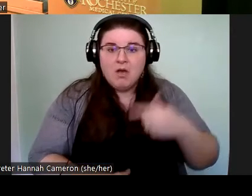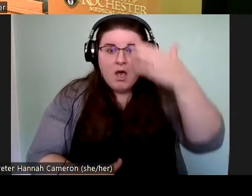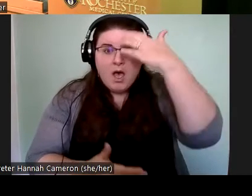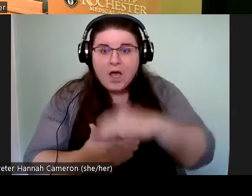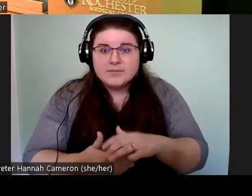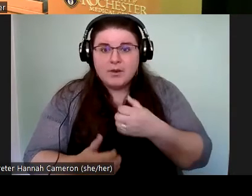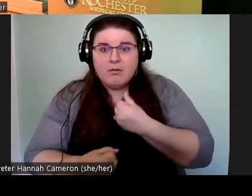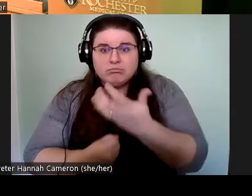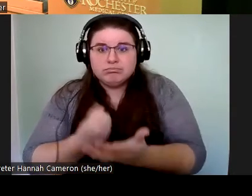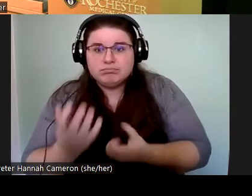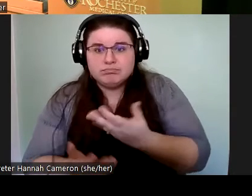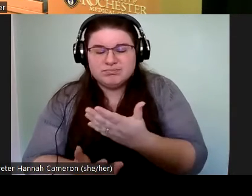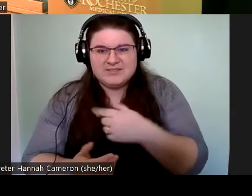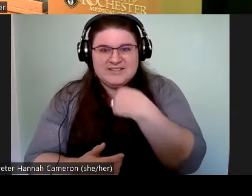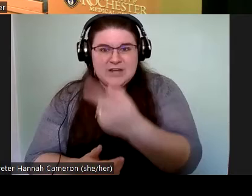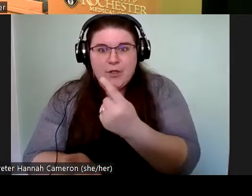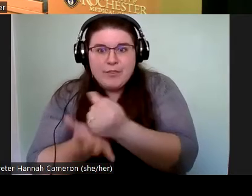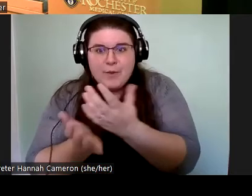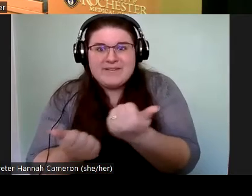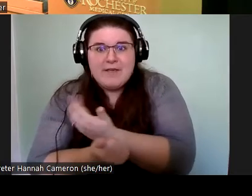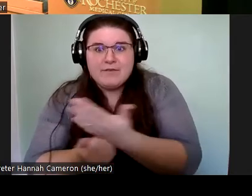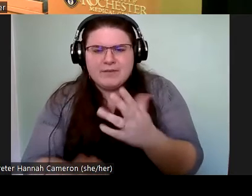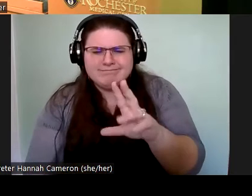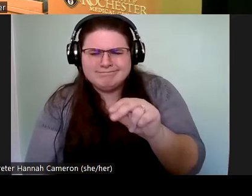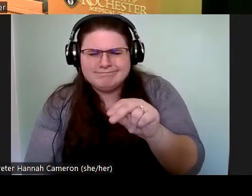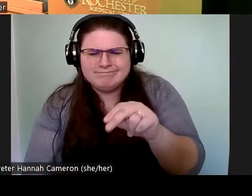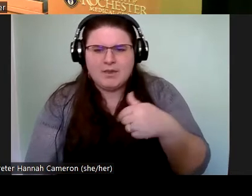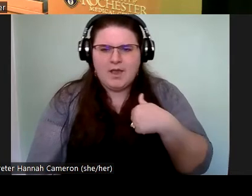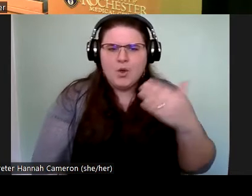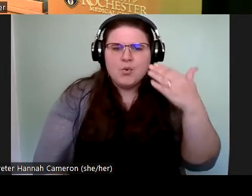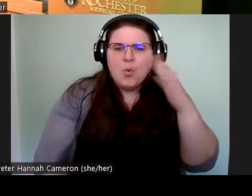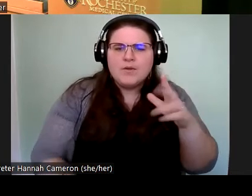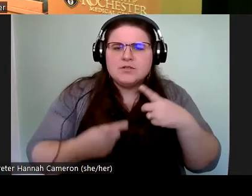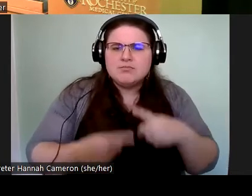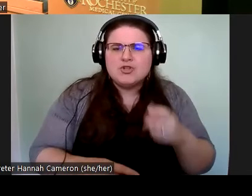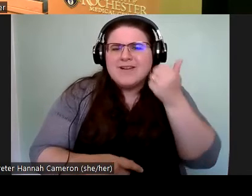therapist everything but I knew how the Depression was impacting him I saw the symptoms I saw how it